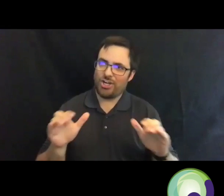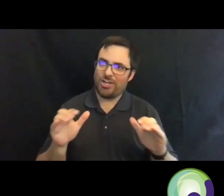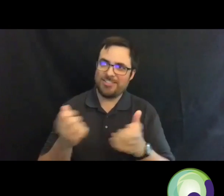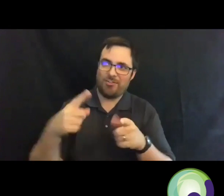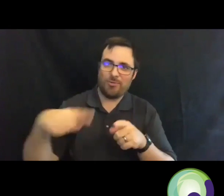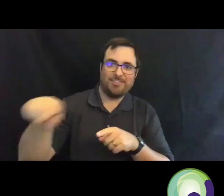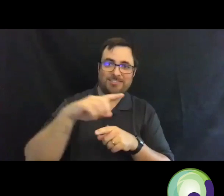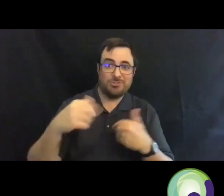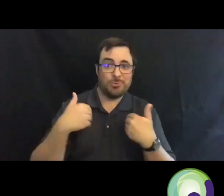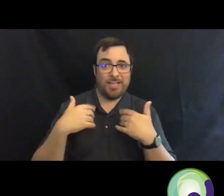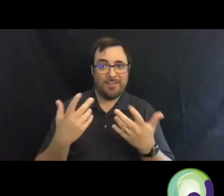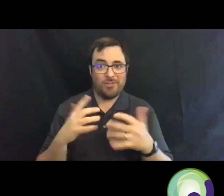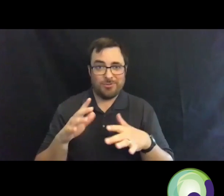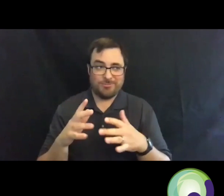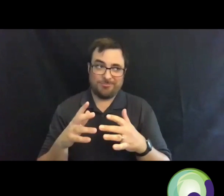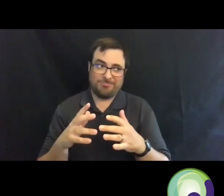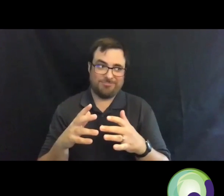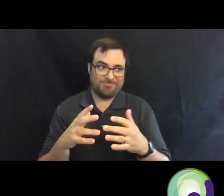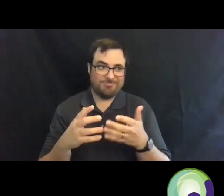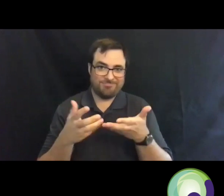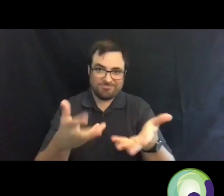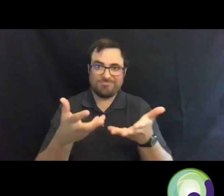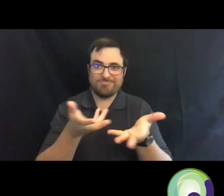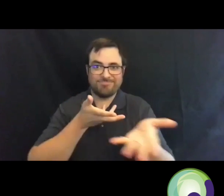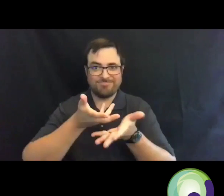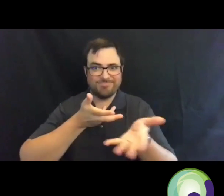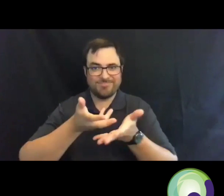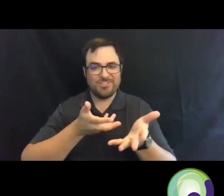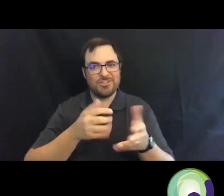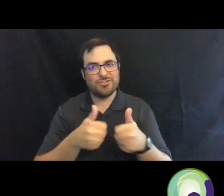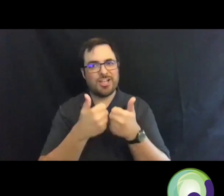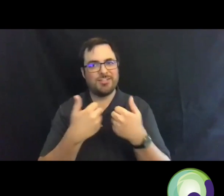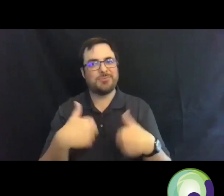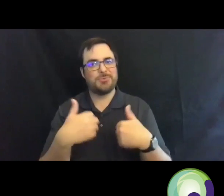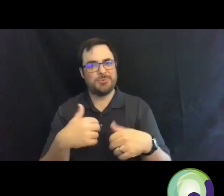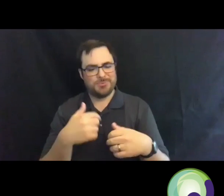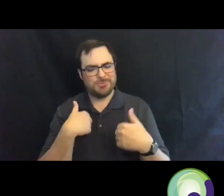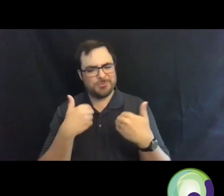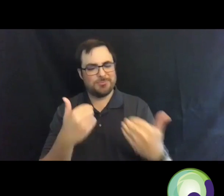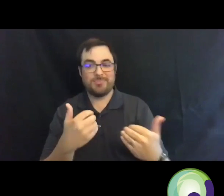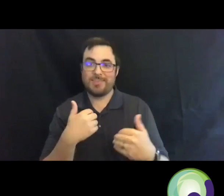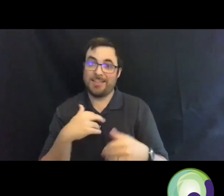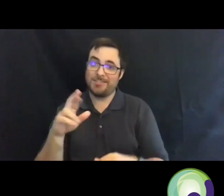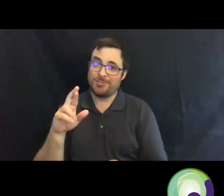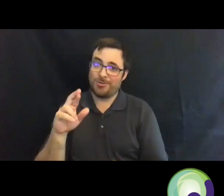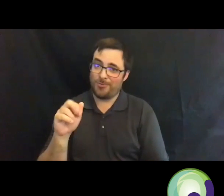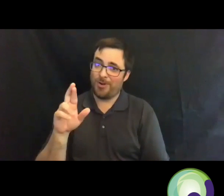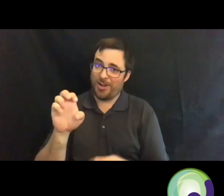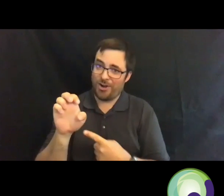those challenging conversations because it's rare that we have completely different outcomes or goals